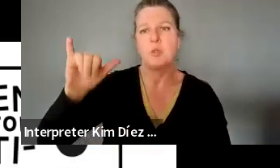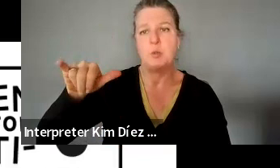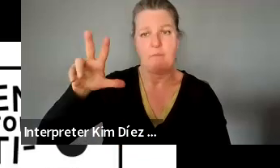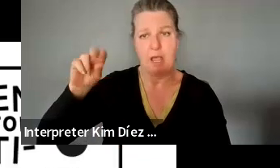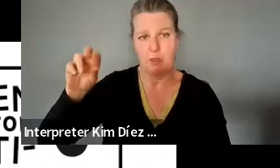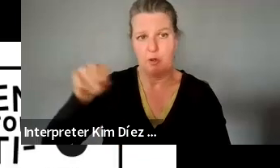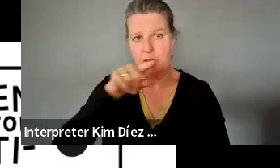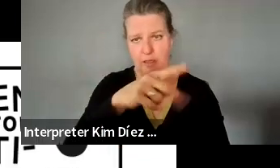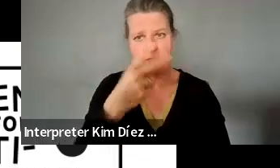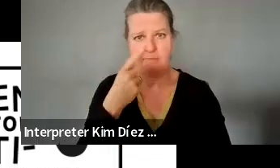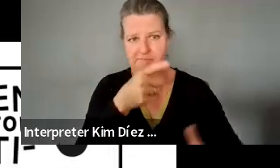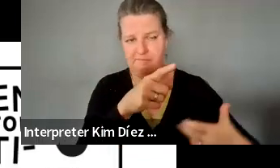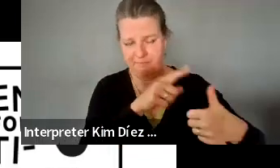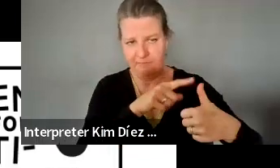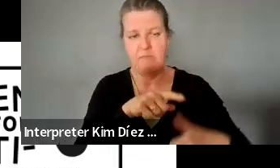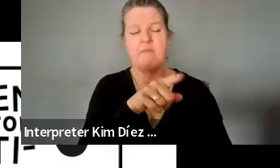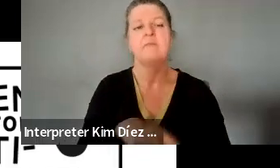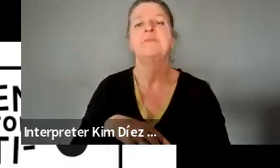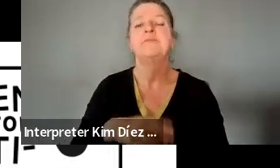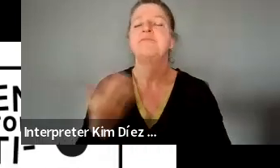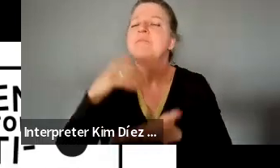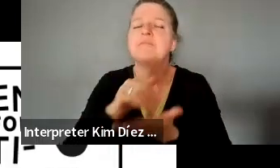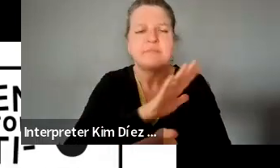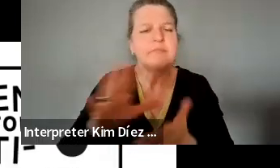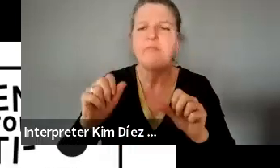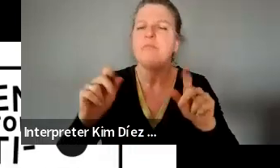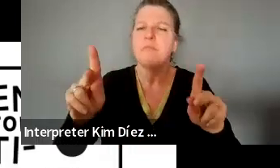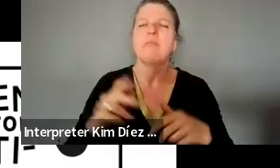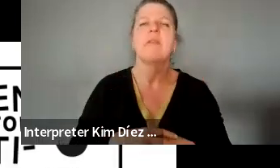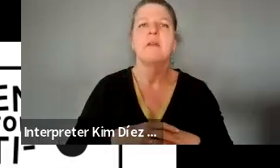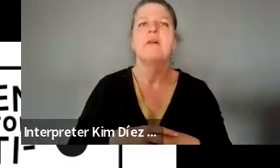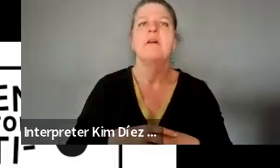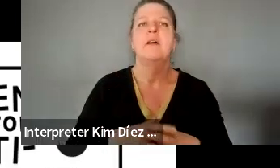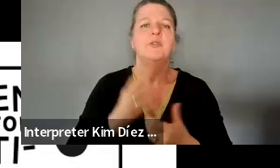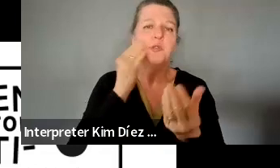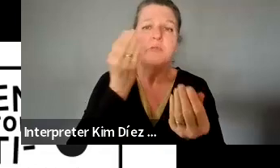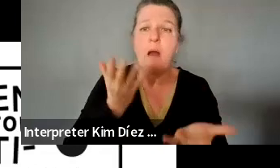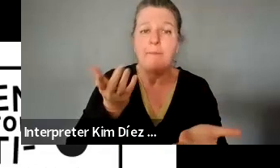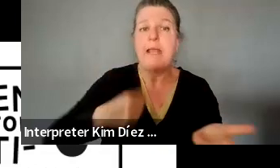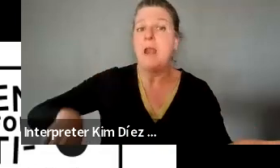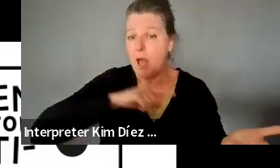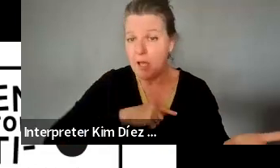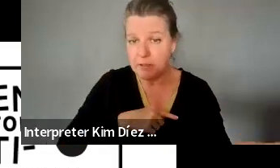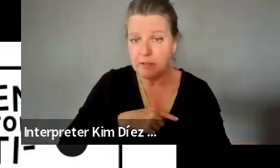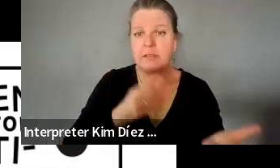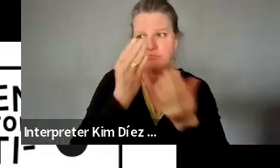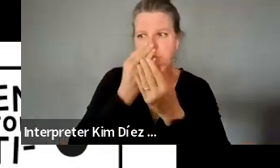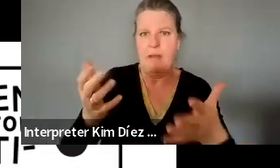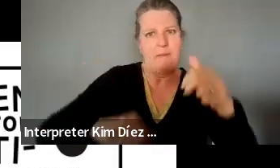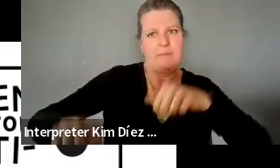Again, this is just your opportunity to not only update us, but update each other as colleagues. We've been supporting each other through